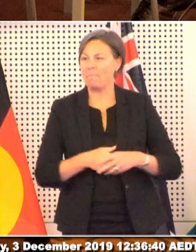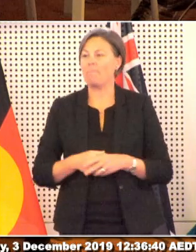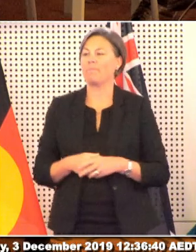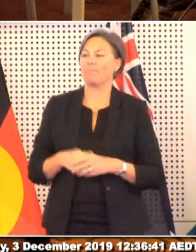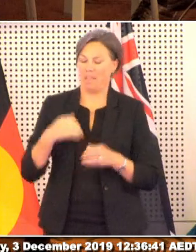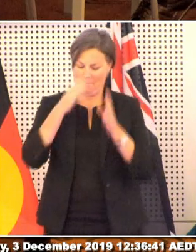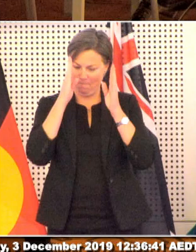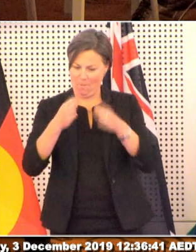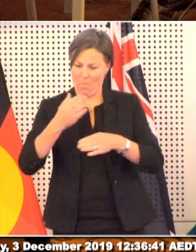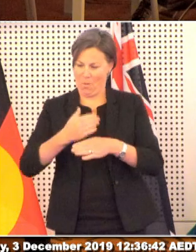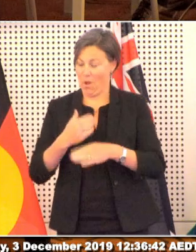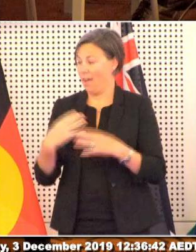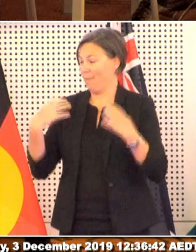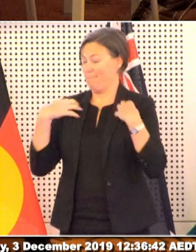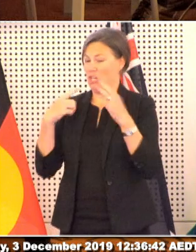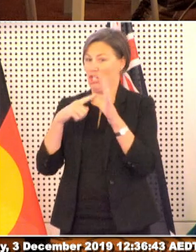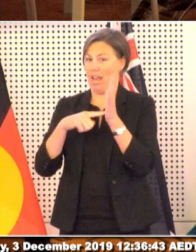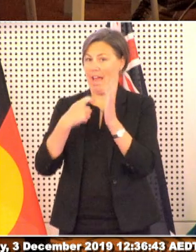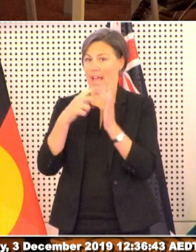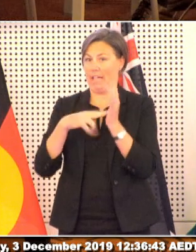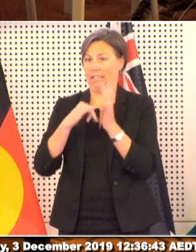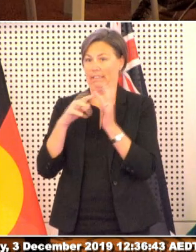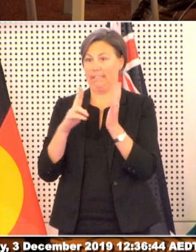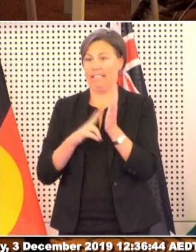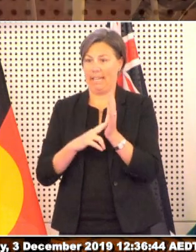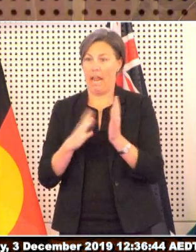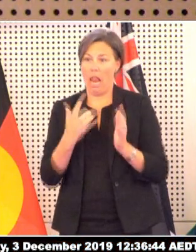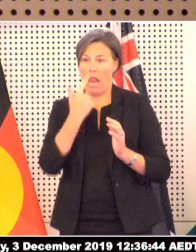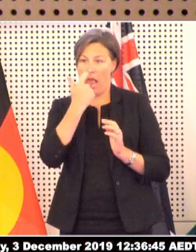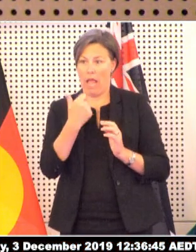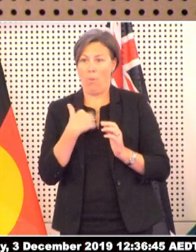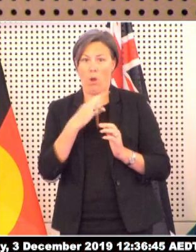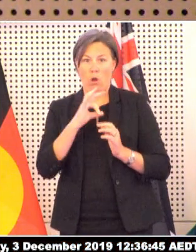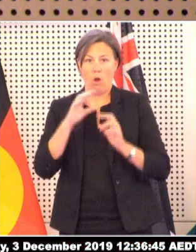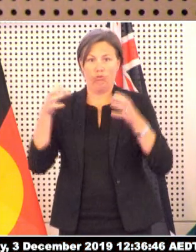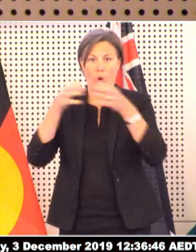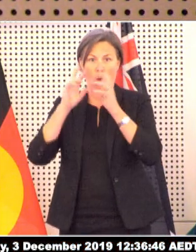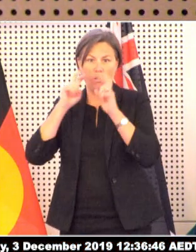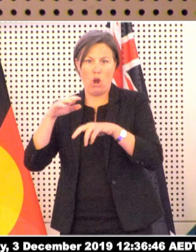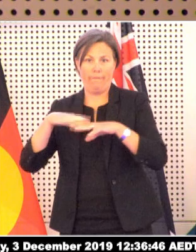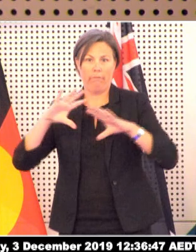Fortunately we’re not doing a Royal Commission into the causes of obesity in the general population.